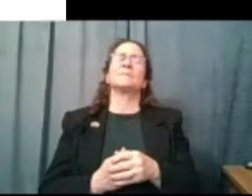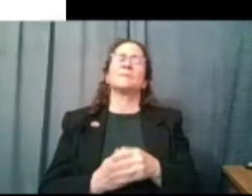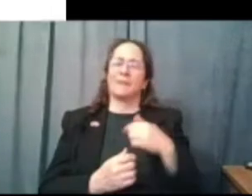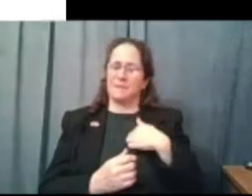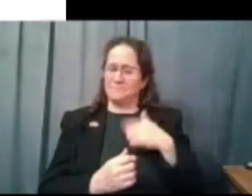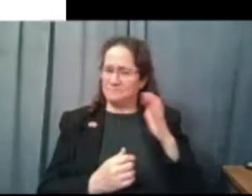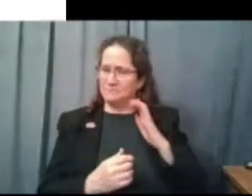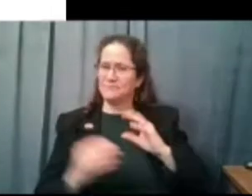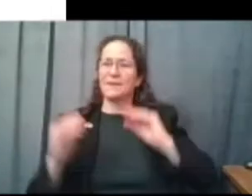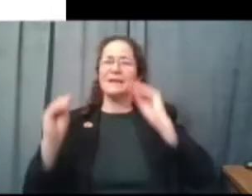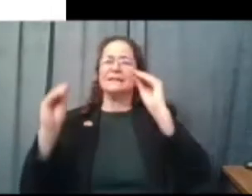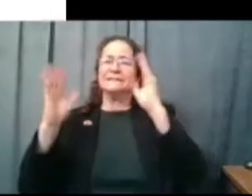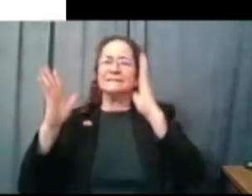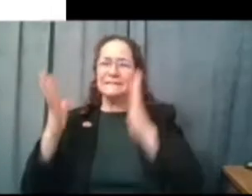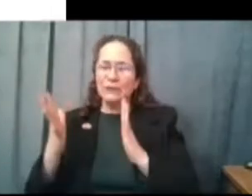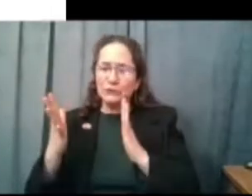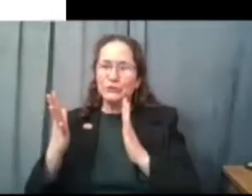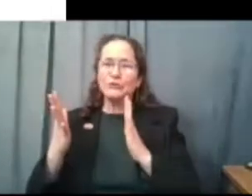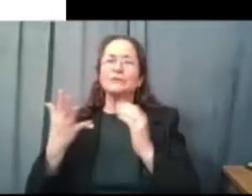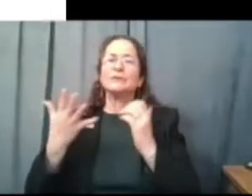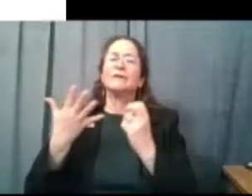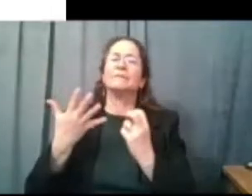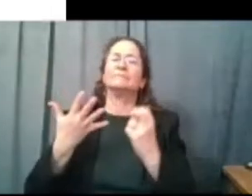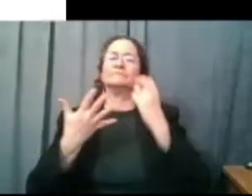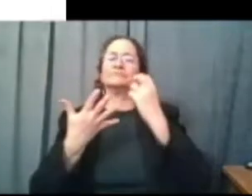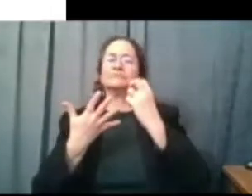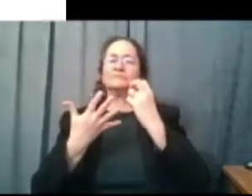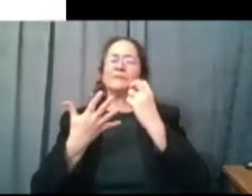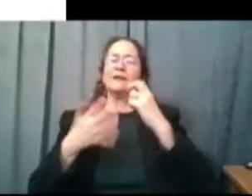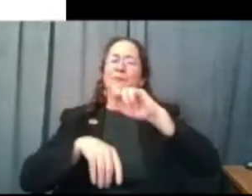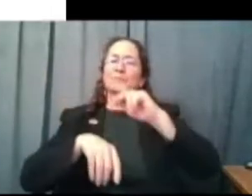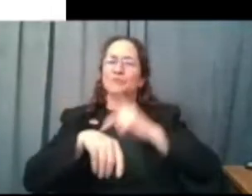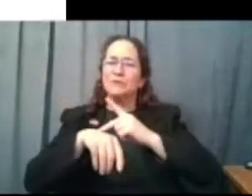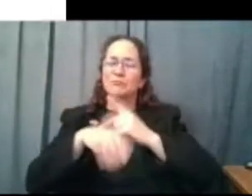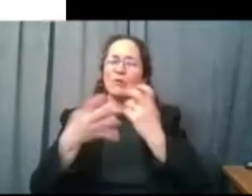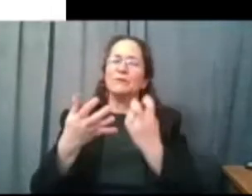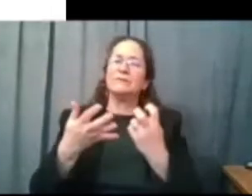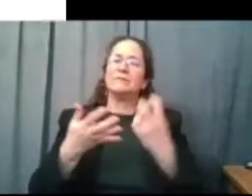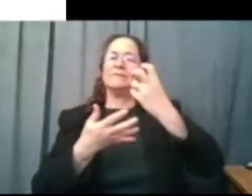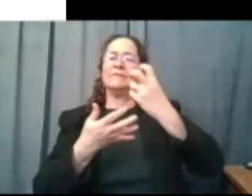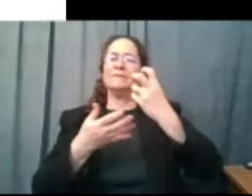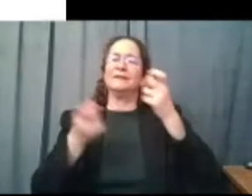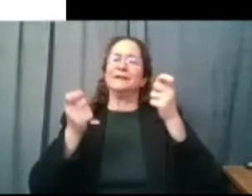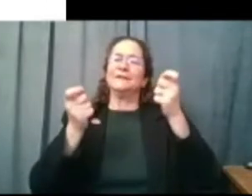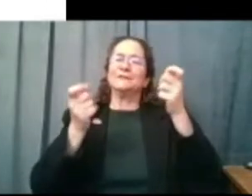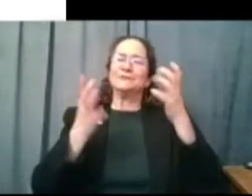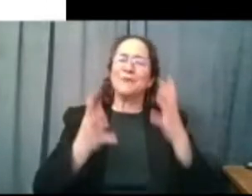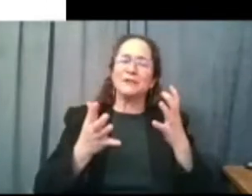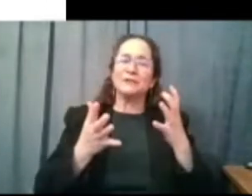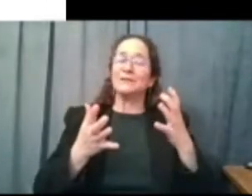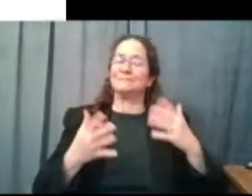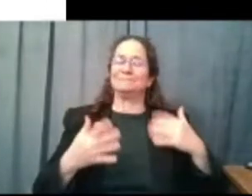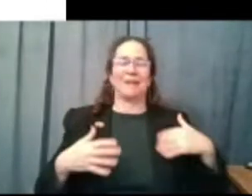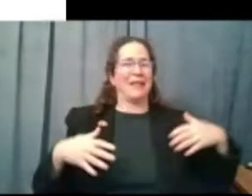I worked up through the teacher, then principal, director, have not had the opportunity like Mike